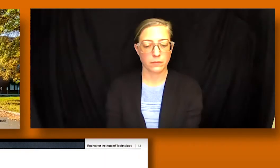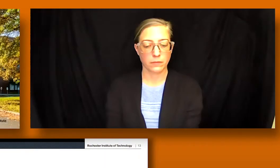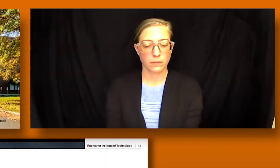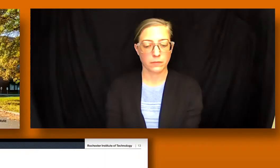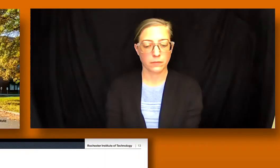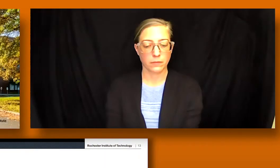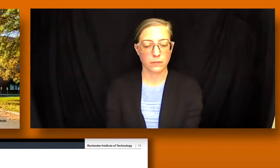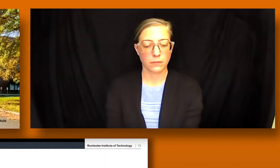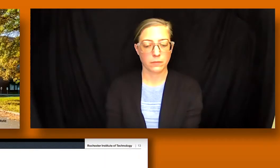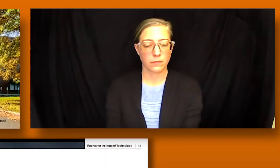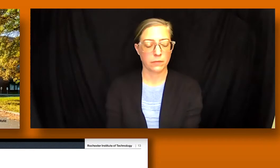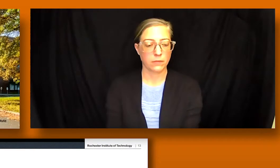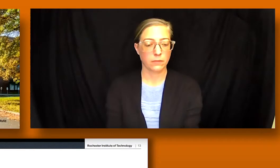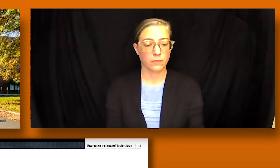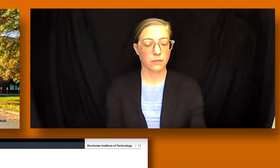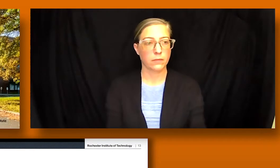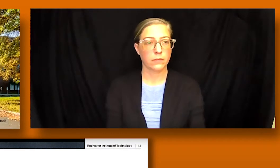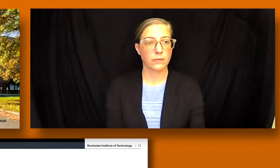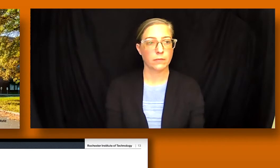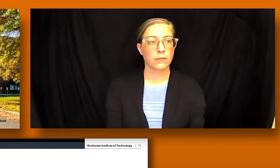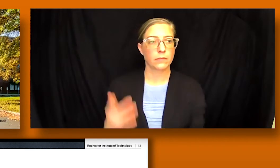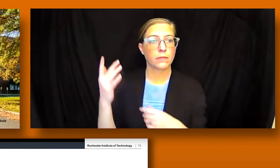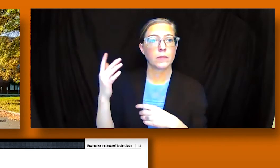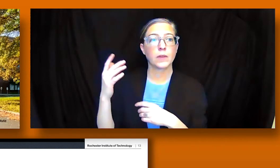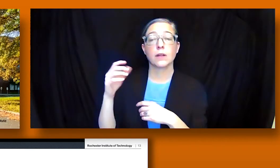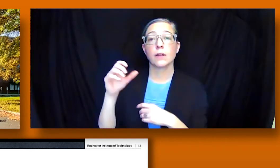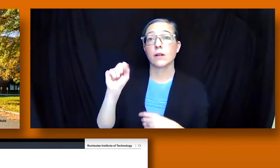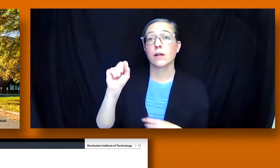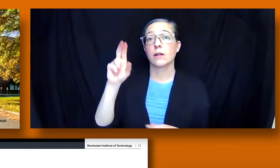Subawards are probably some of the most common, um...